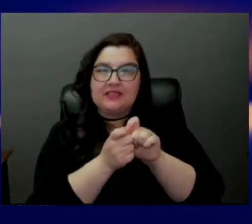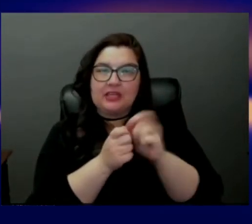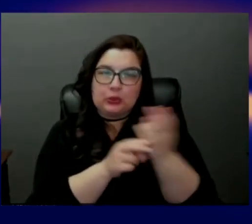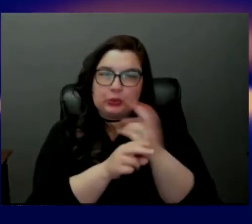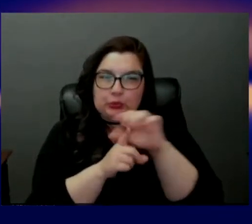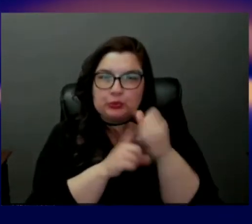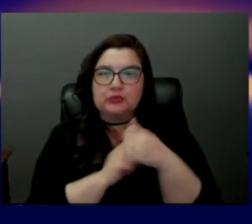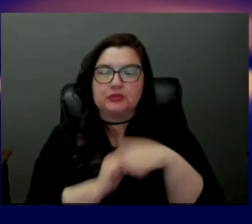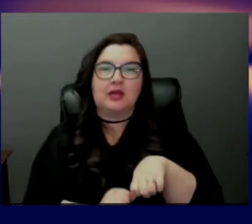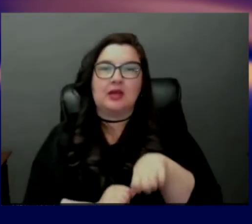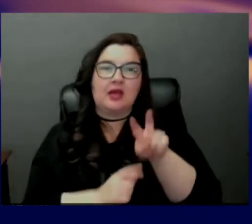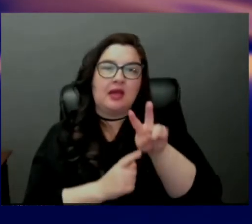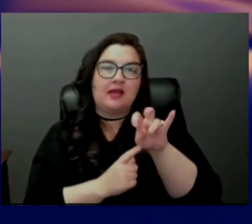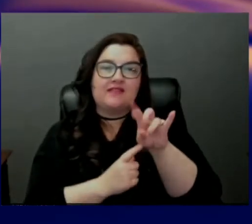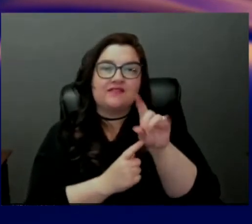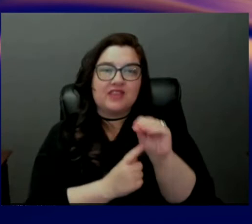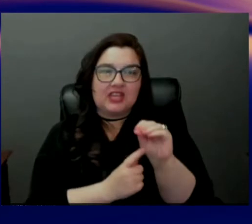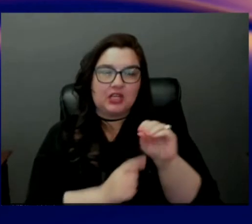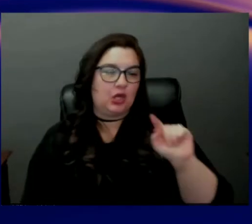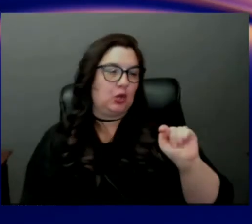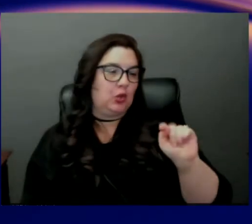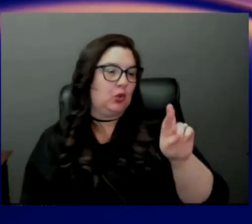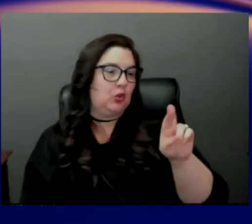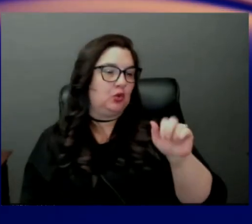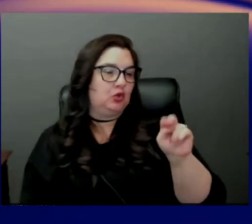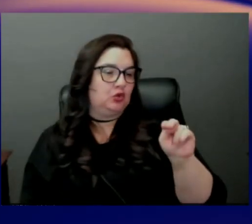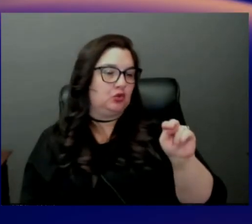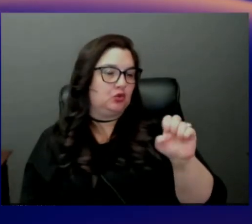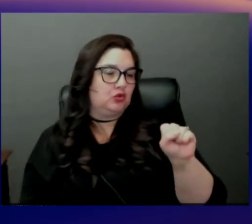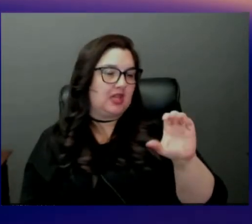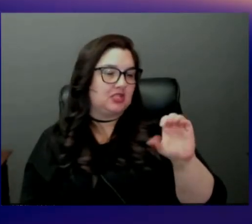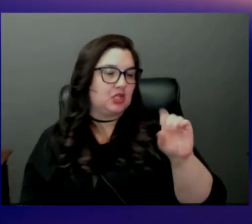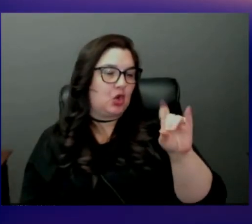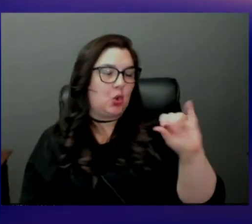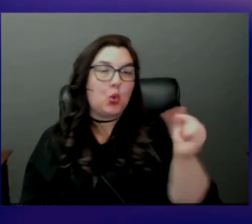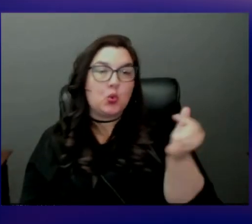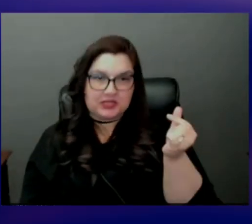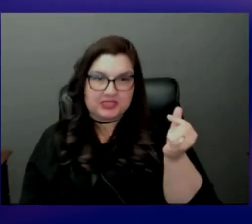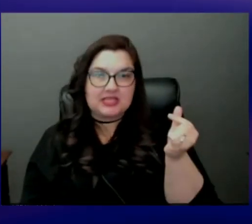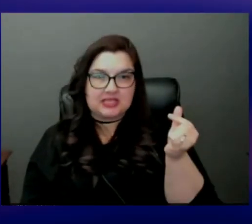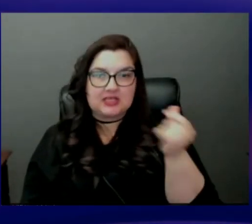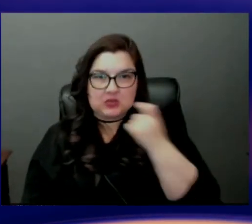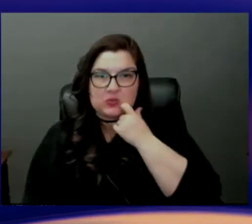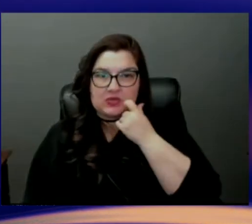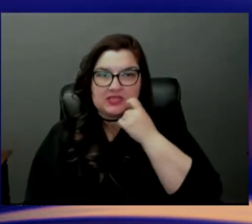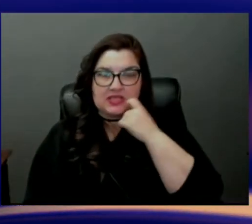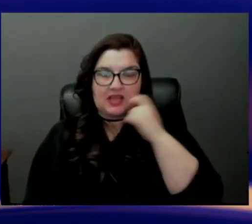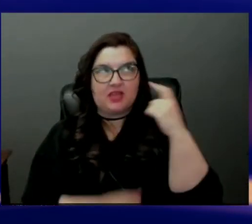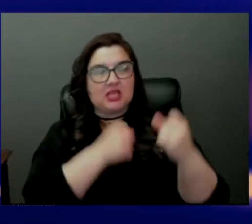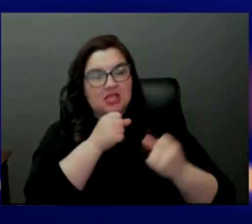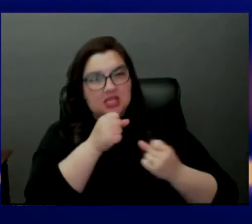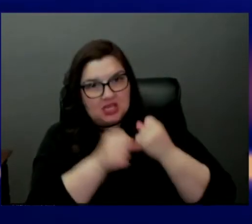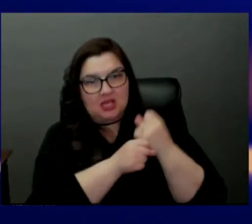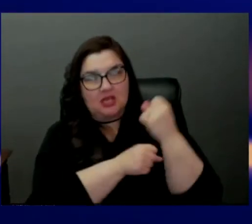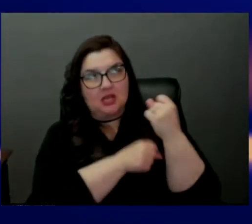this is one that's come up with customers in the last few months or say years it's been in process, but now that we have it generally available,